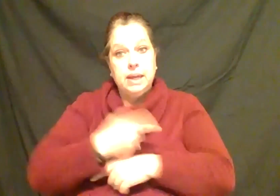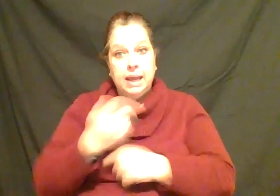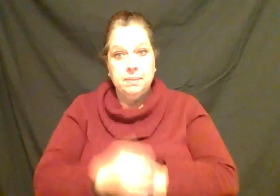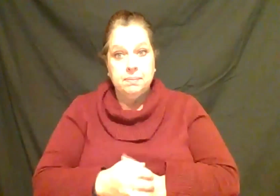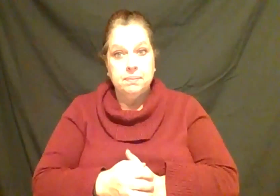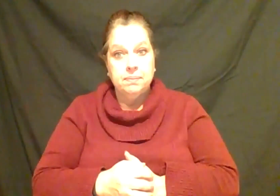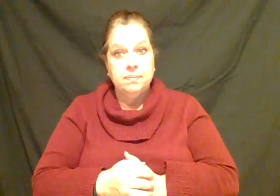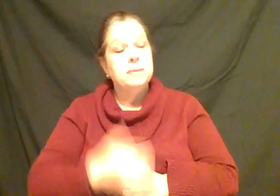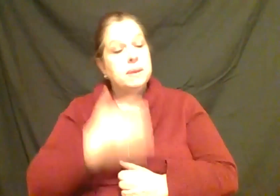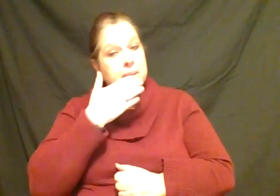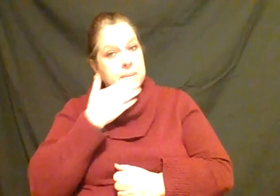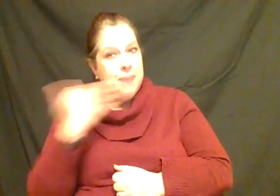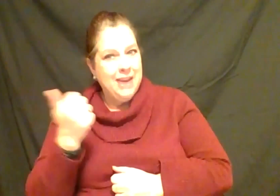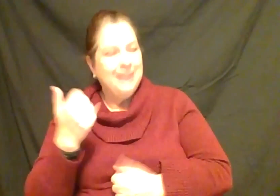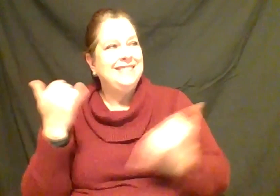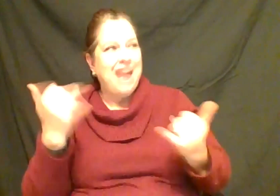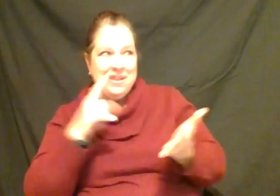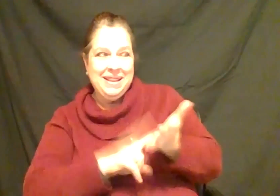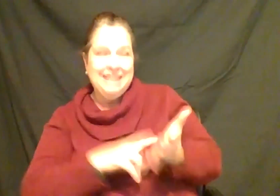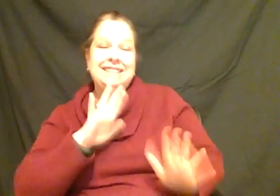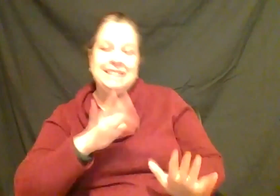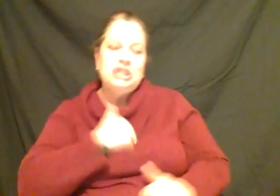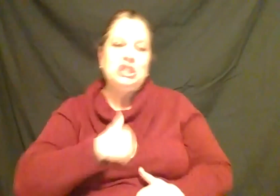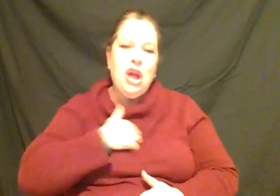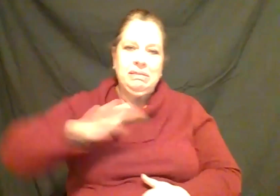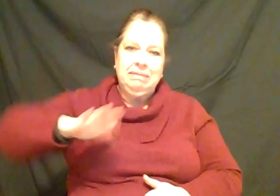better now that i was able to log on i apologize for my tardiness it's all good